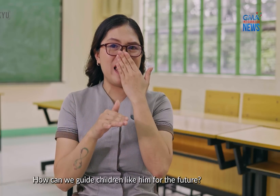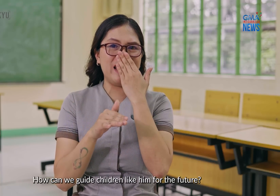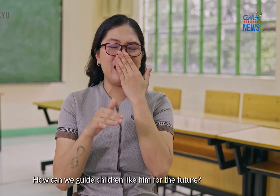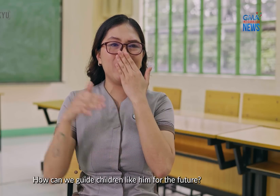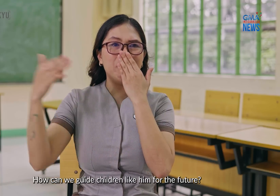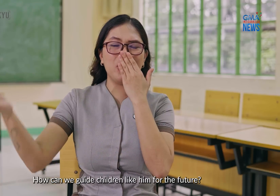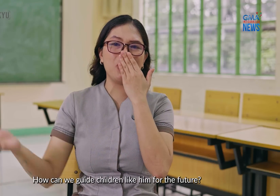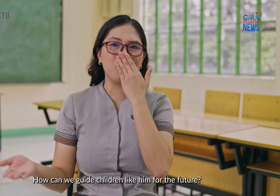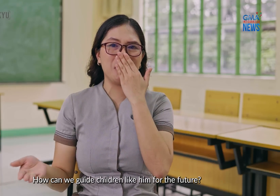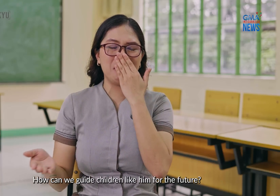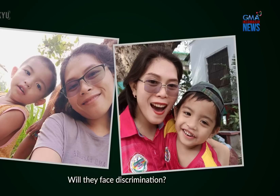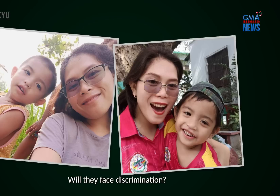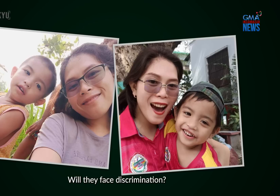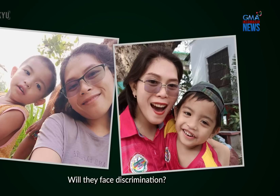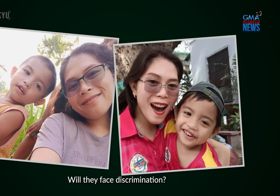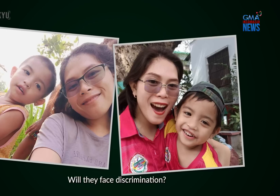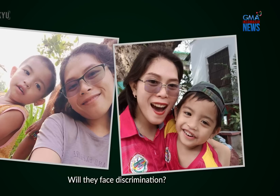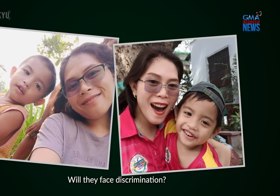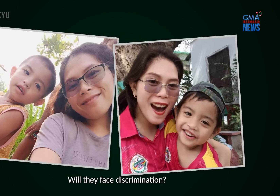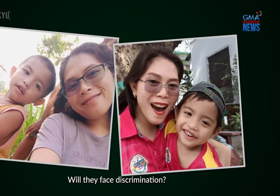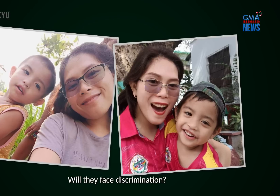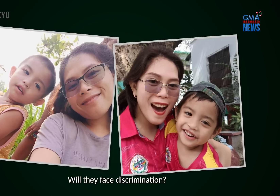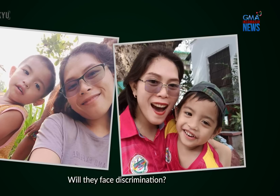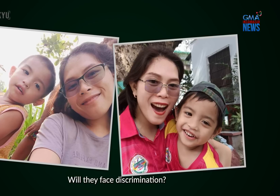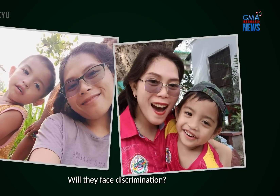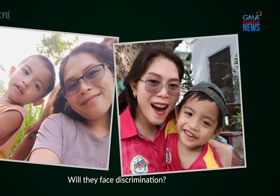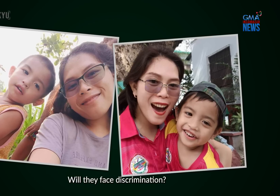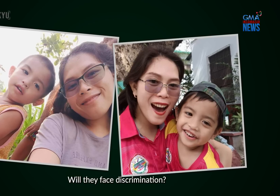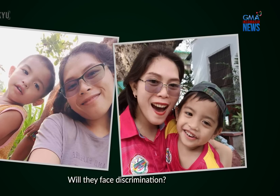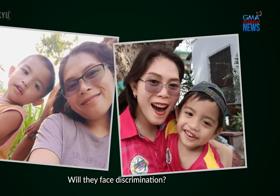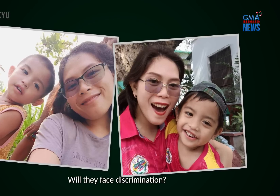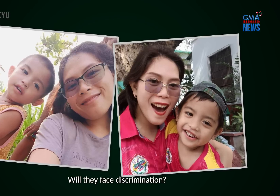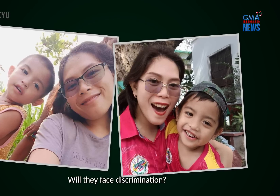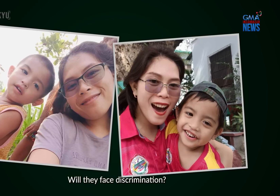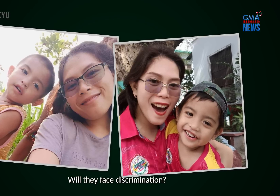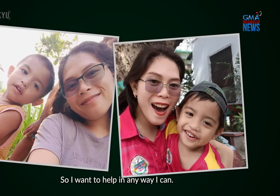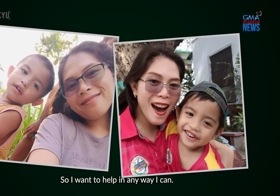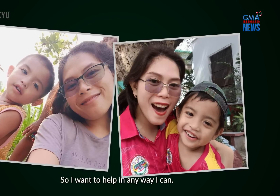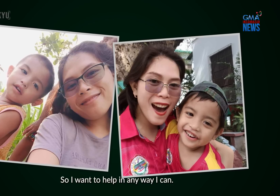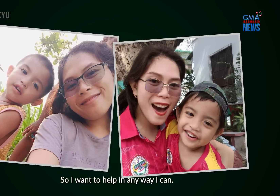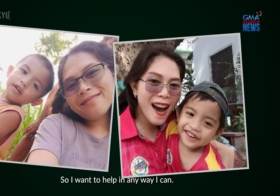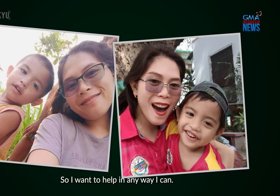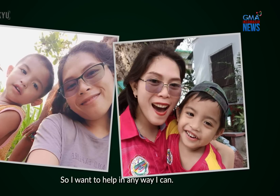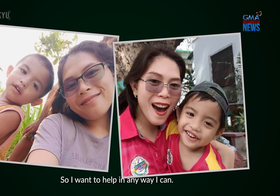I imagine what it would be like for him if I’m not here and he’s all alone in the world.